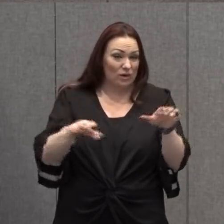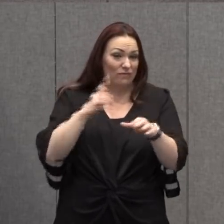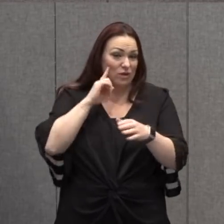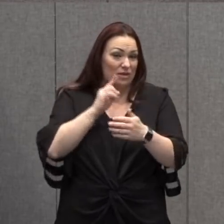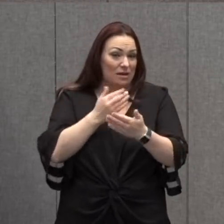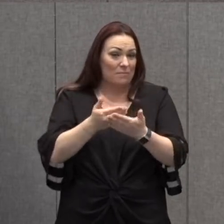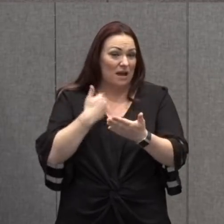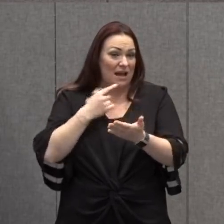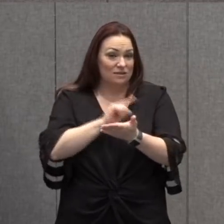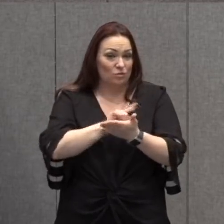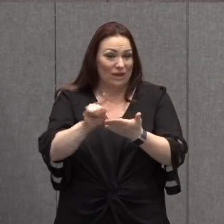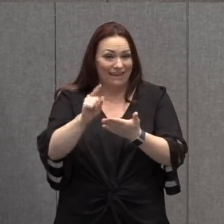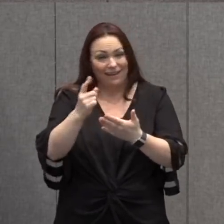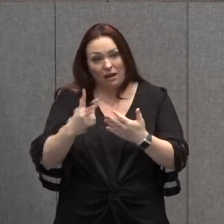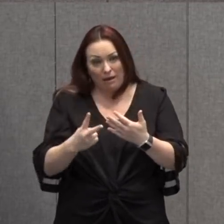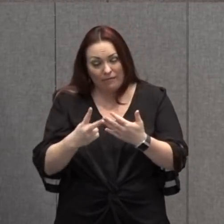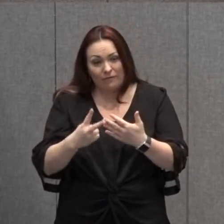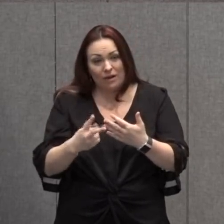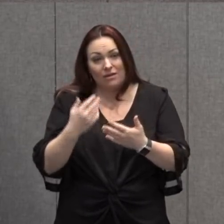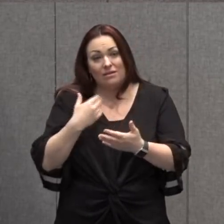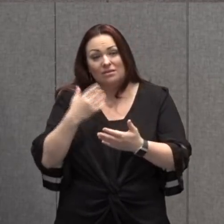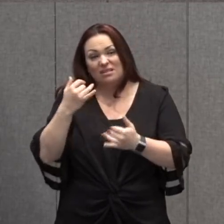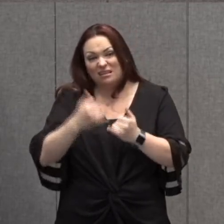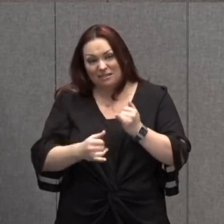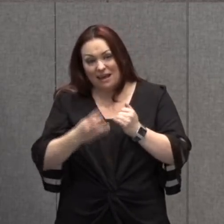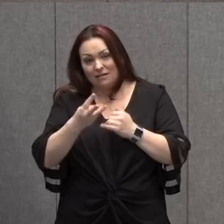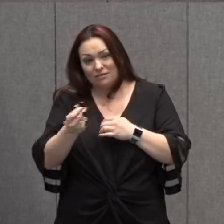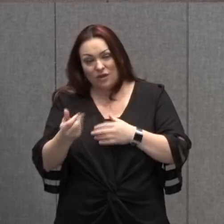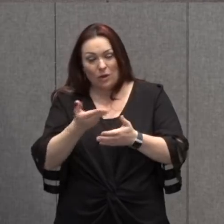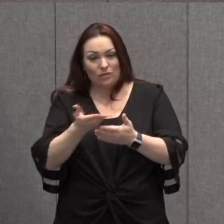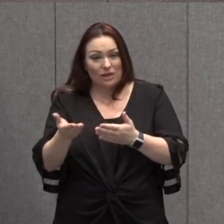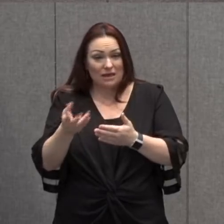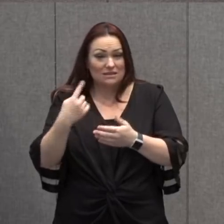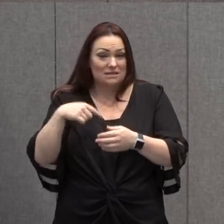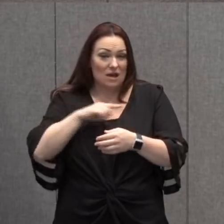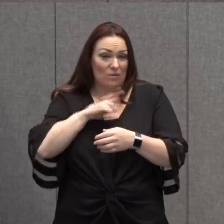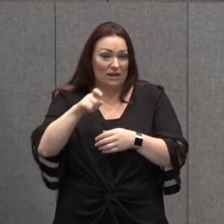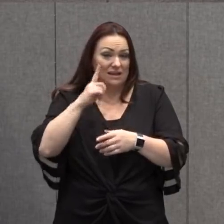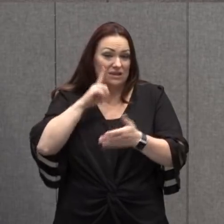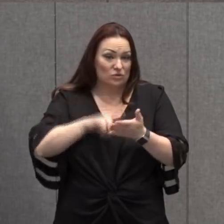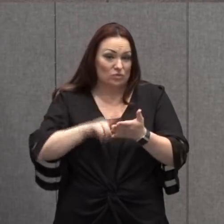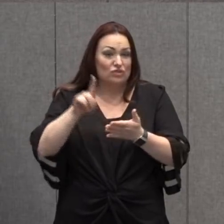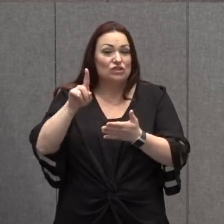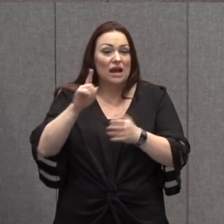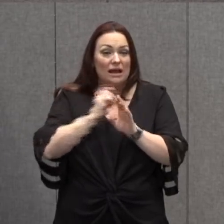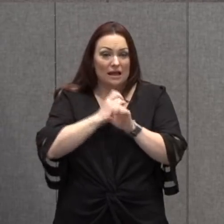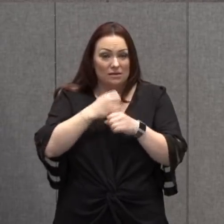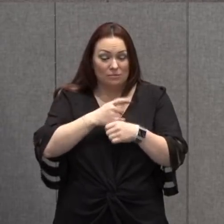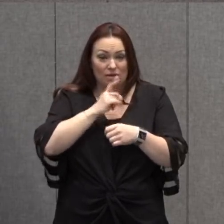And I just want to go over the last few things that we need to check and make sure that we've completed